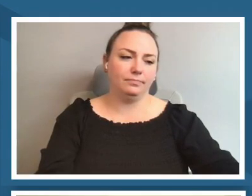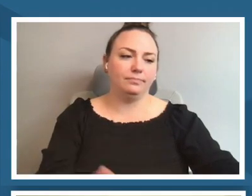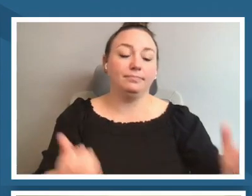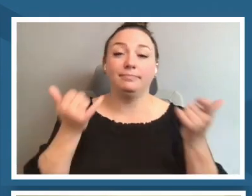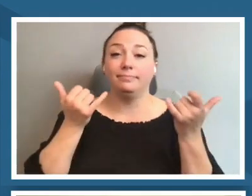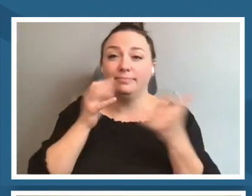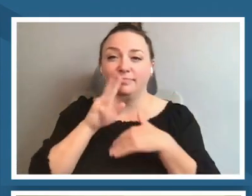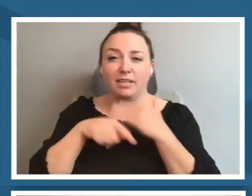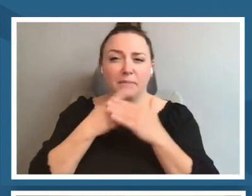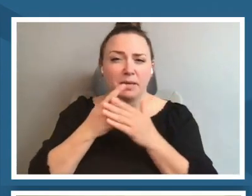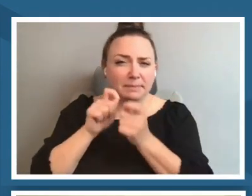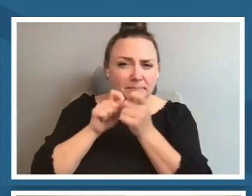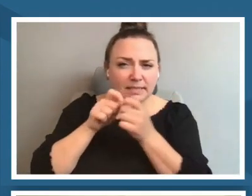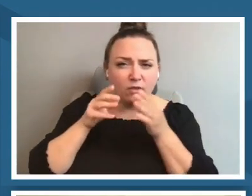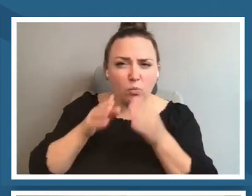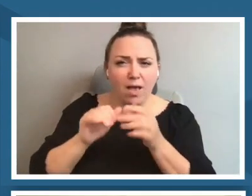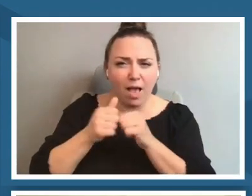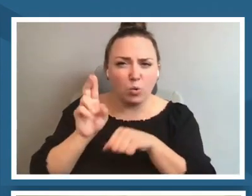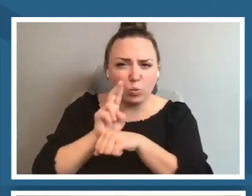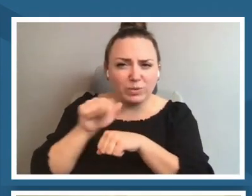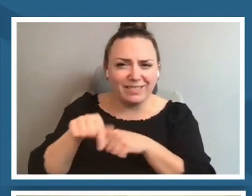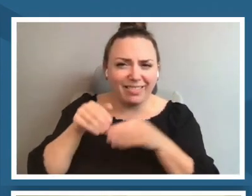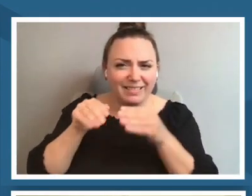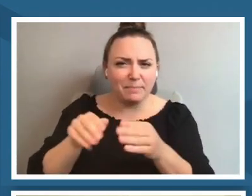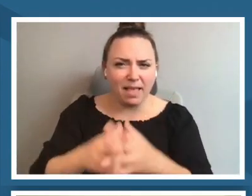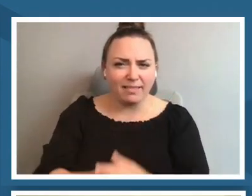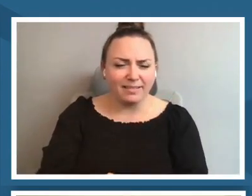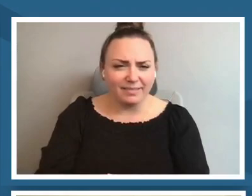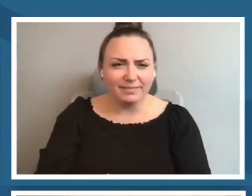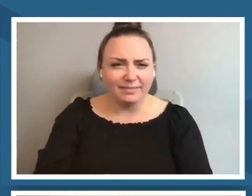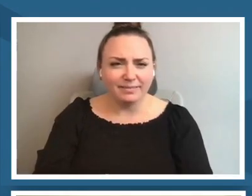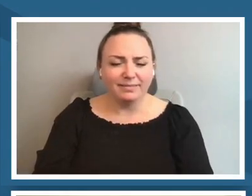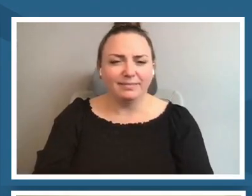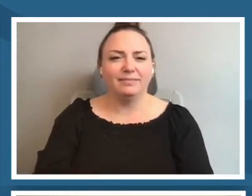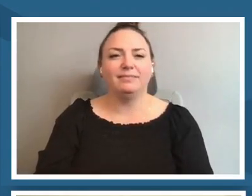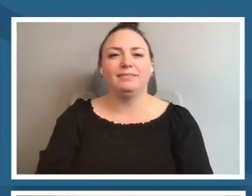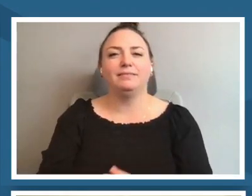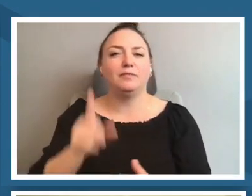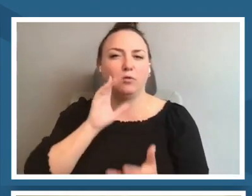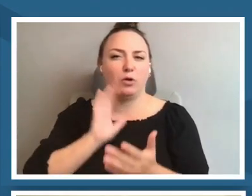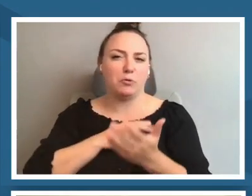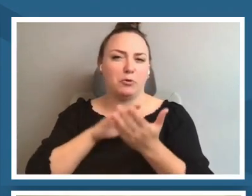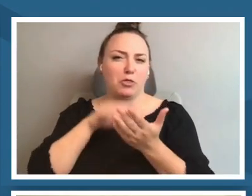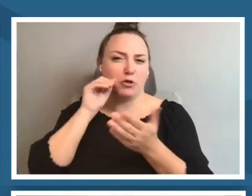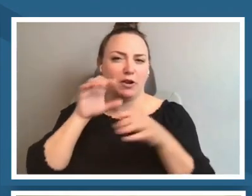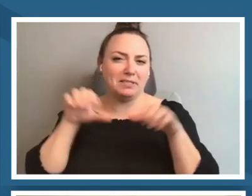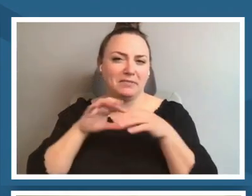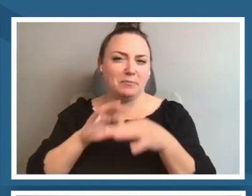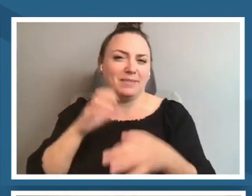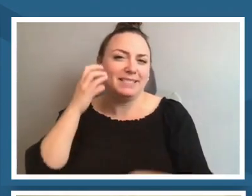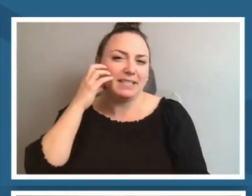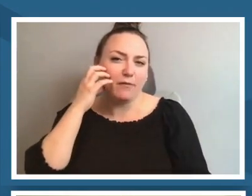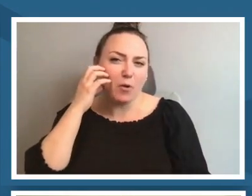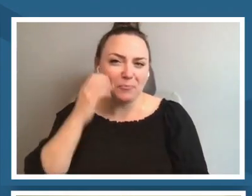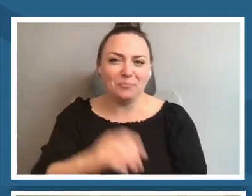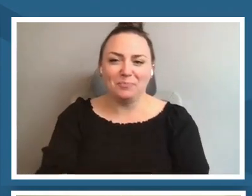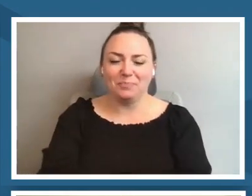using this method for this learning activity related to the cell phone exhibit that dr bell just